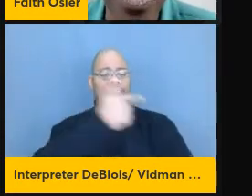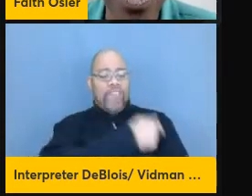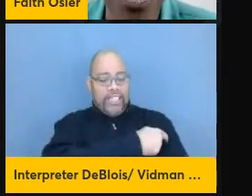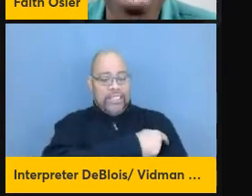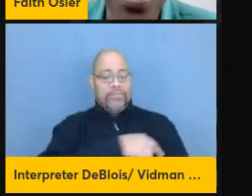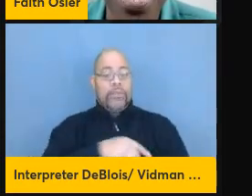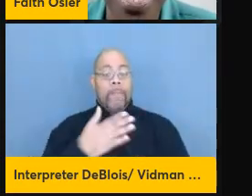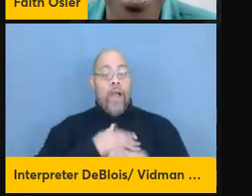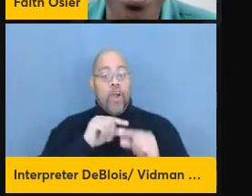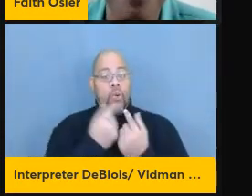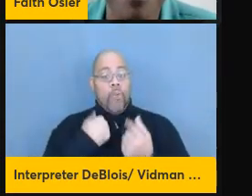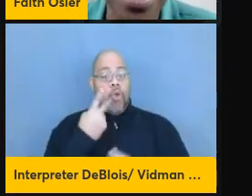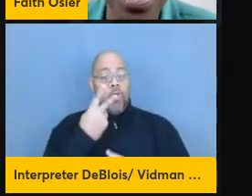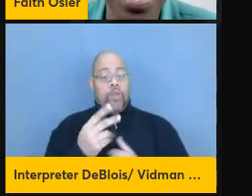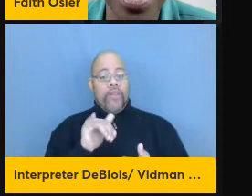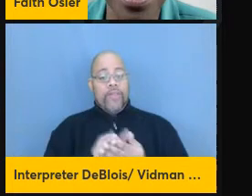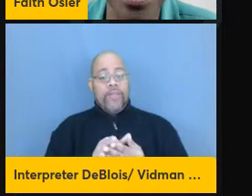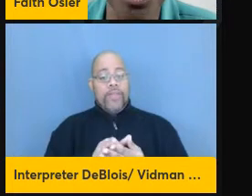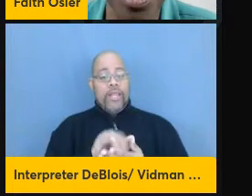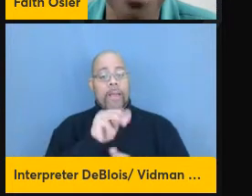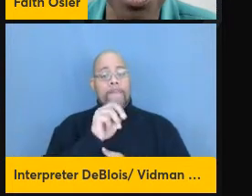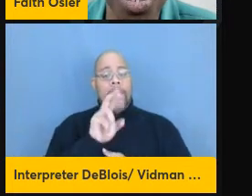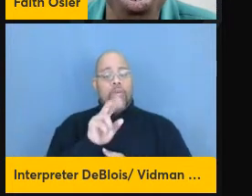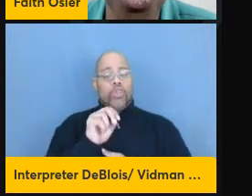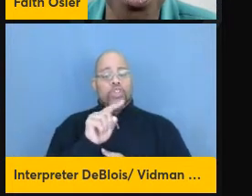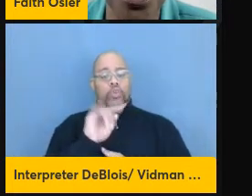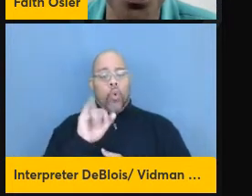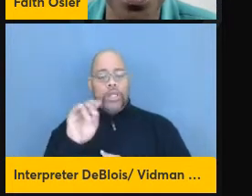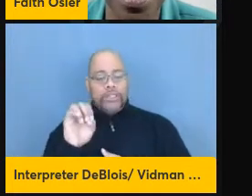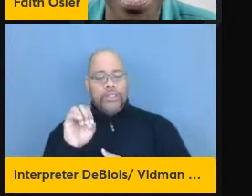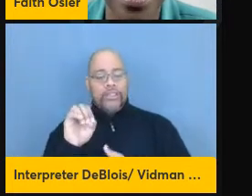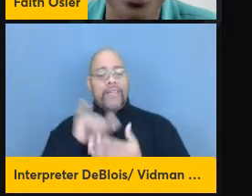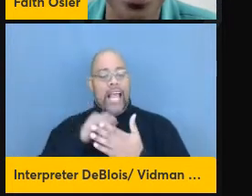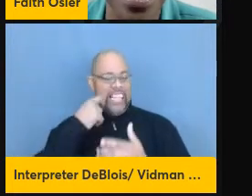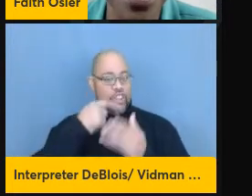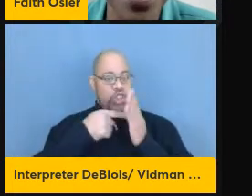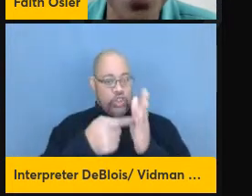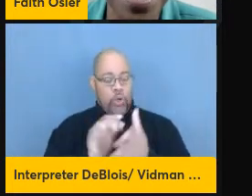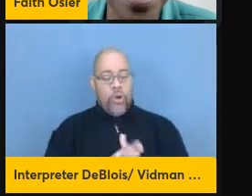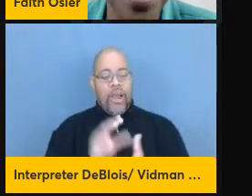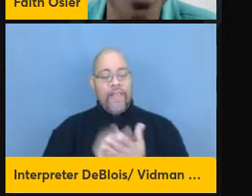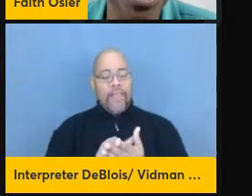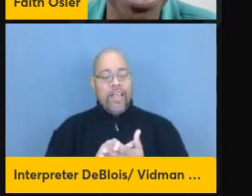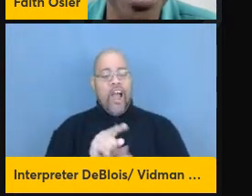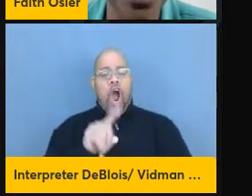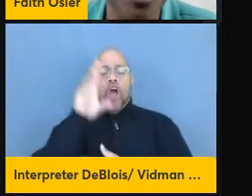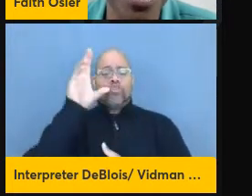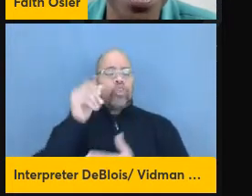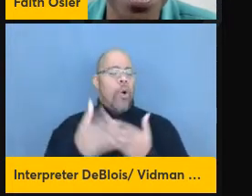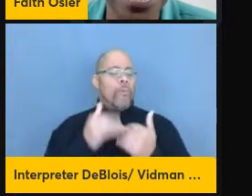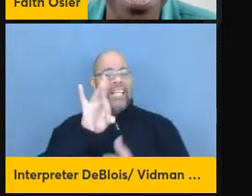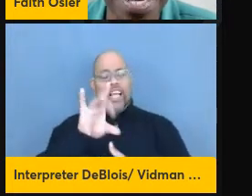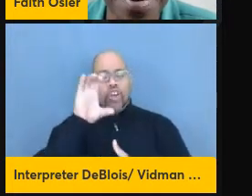group, we're looking at the merozoite stage, which I've just shown you. And there are hundreds, almost 800 proteins there.